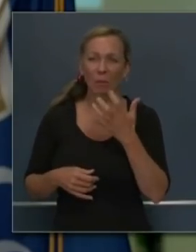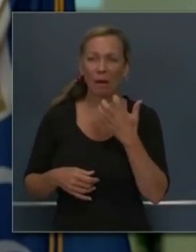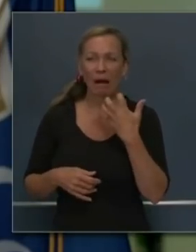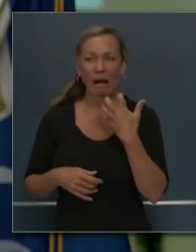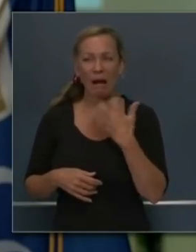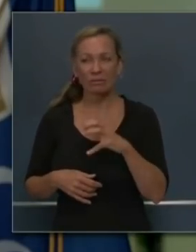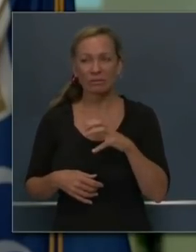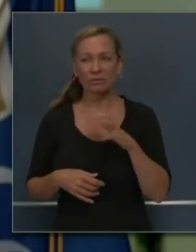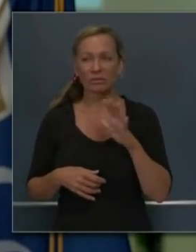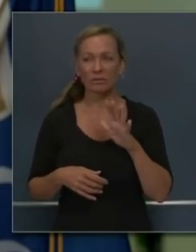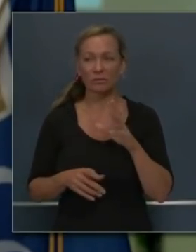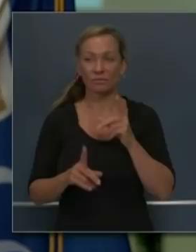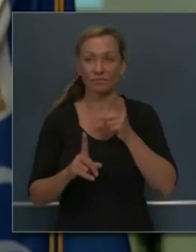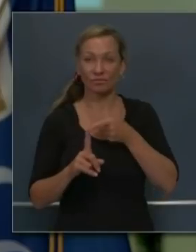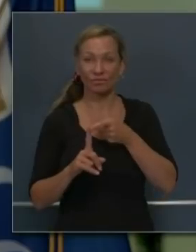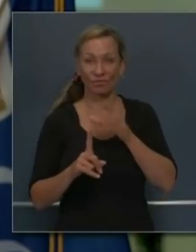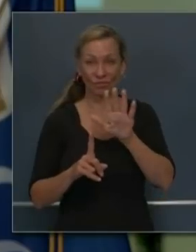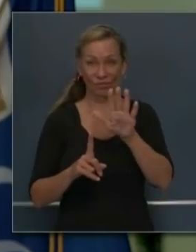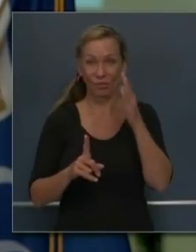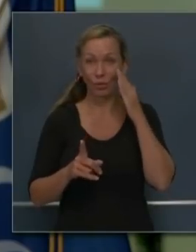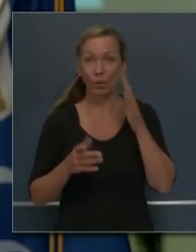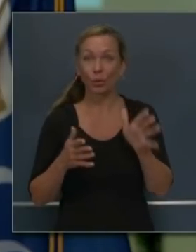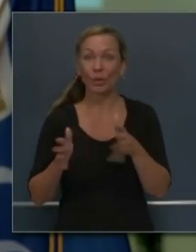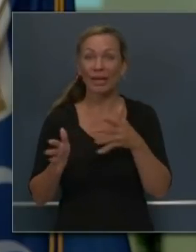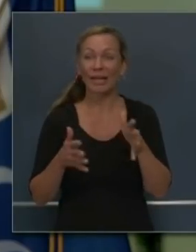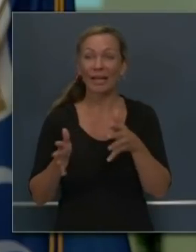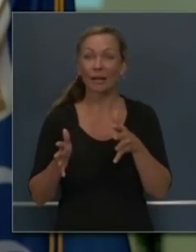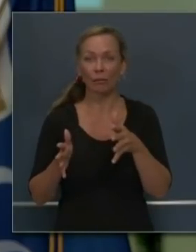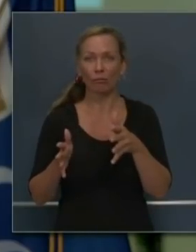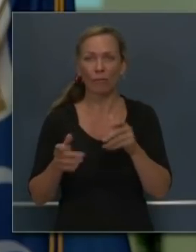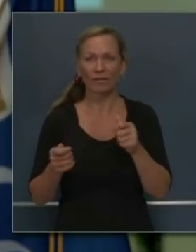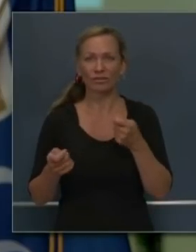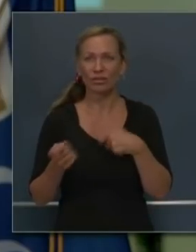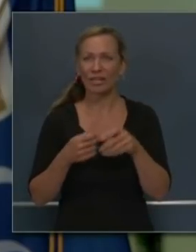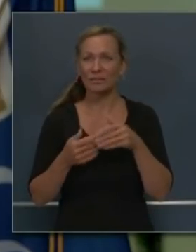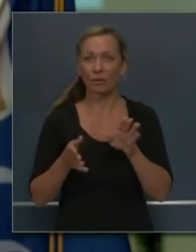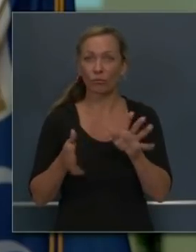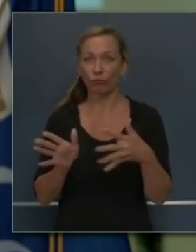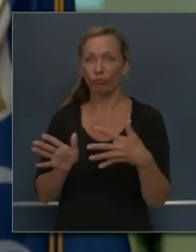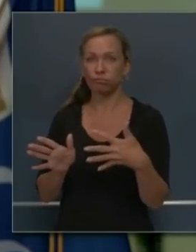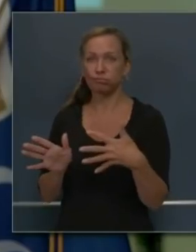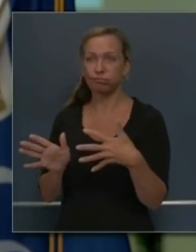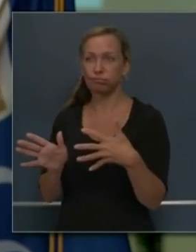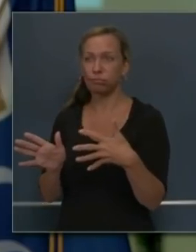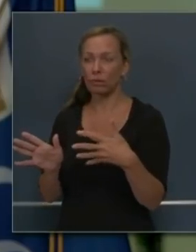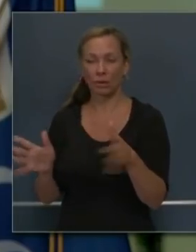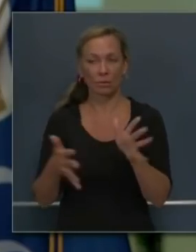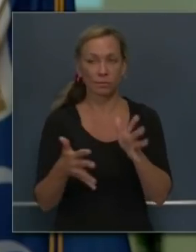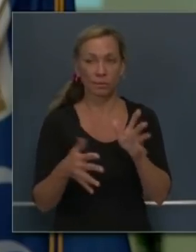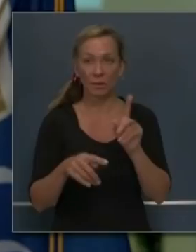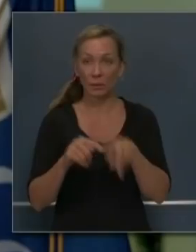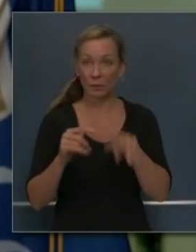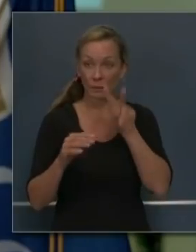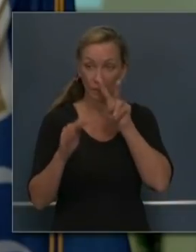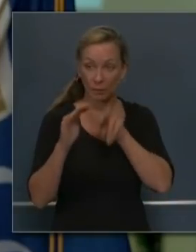WEEK IS A LITTLE COOLER, A LOT COOLER BY CONTRAST TO WHERE WE WERE 10 DAYS AGO, A LITTLE BIT COOLER TO WHERE WE WERE A WEEK AGO, STILL HOT IN THE STATE BUT